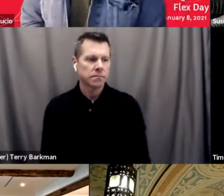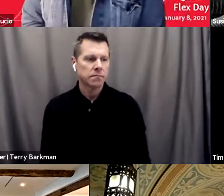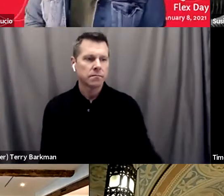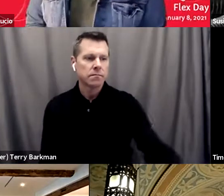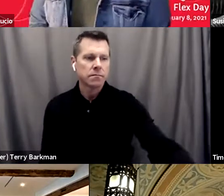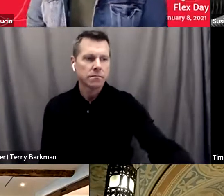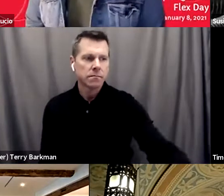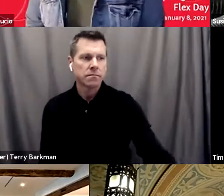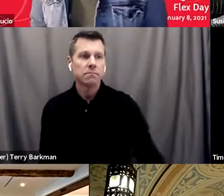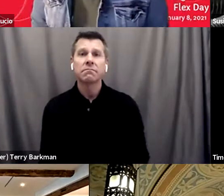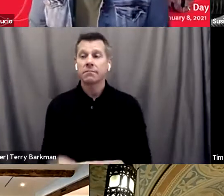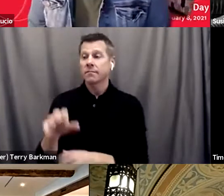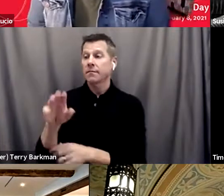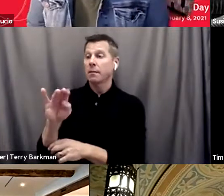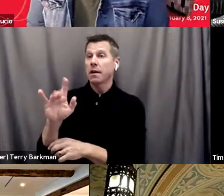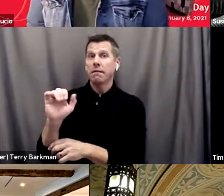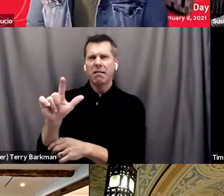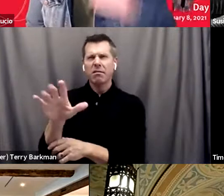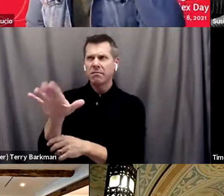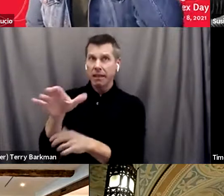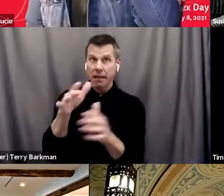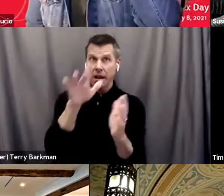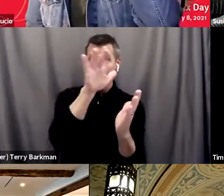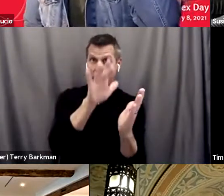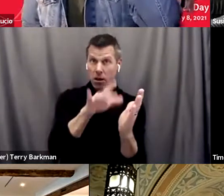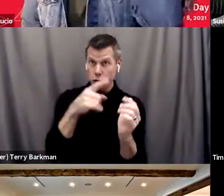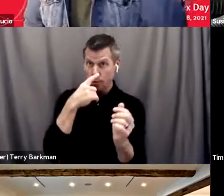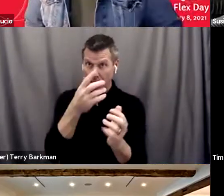So Michael, while they're finishing that up, you want to do your description.